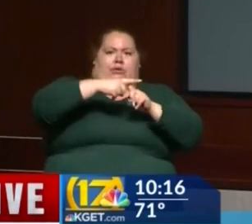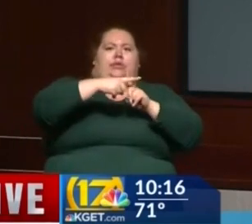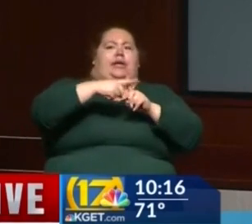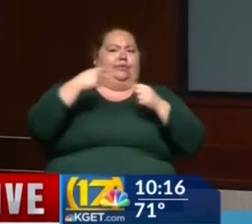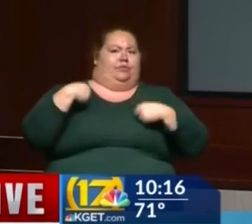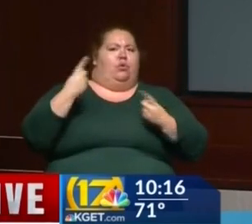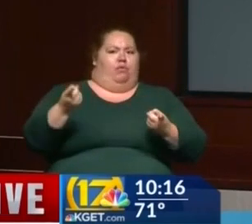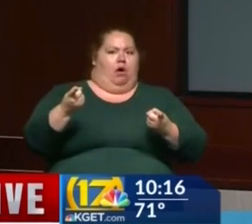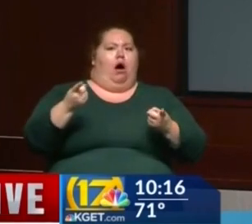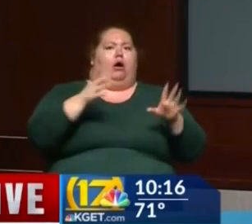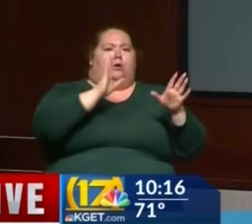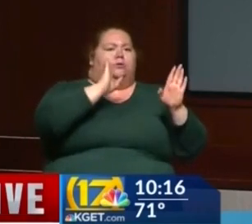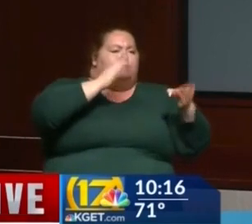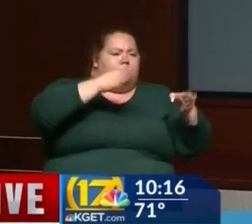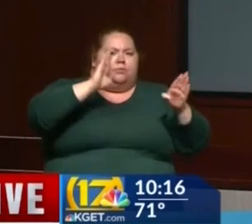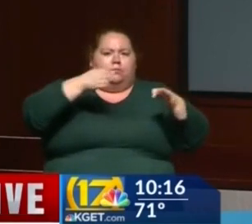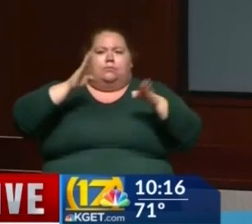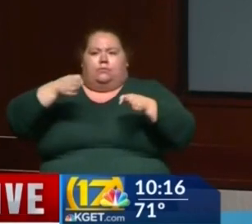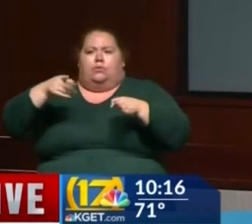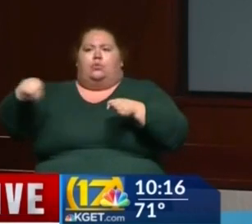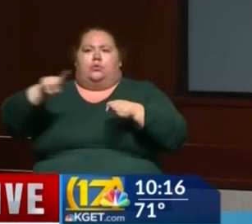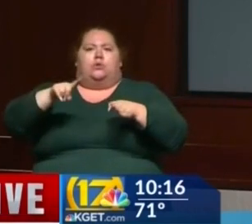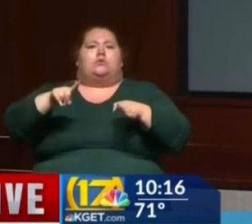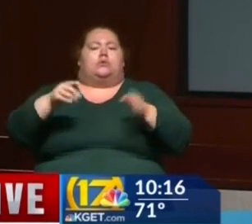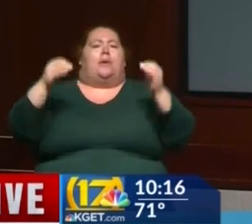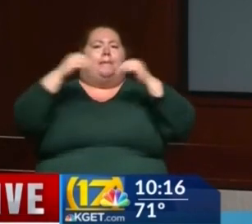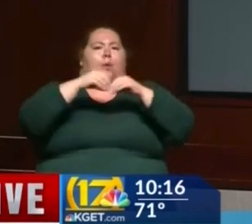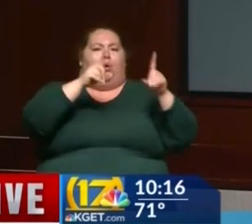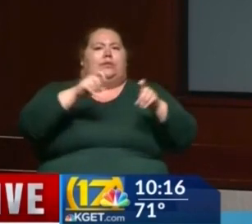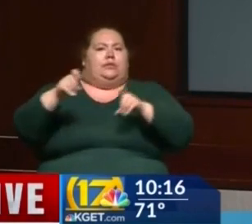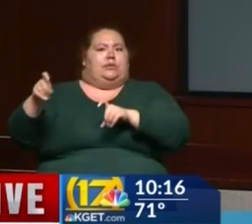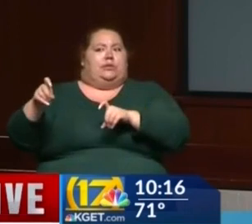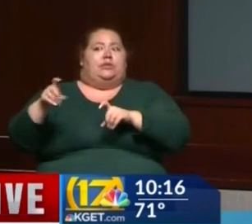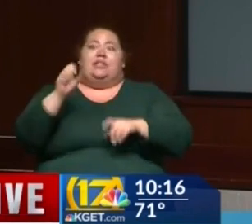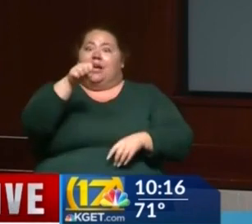WILL BE FOCUSED IN THOSE AREAS OF THE COUNTY WITH UNIQUELY